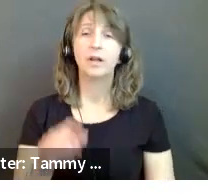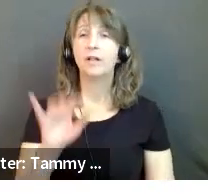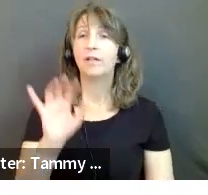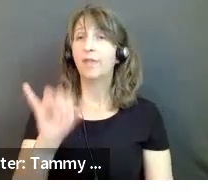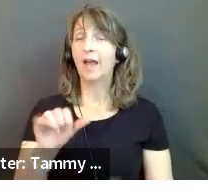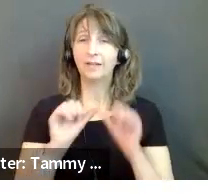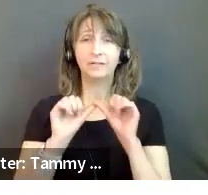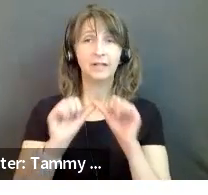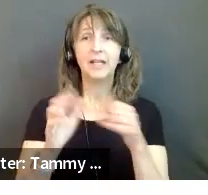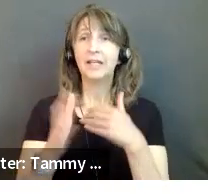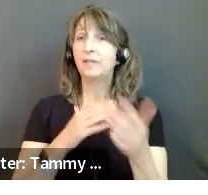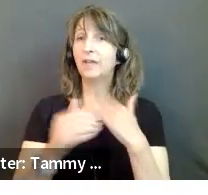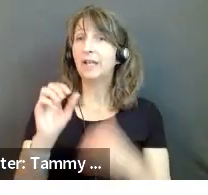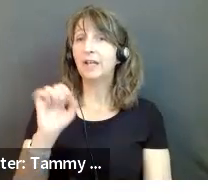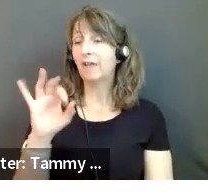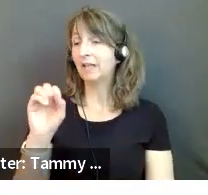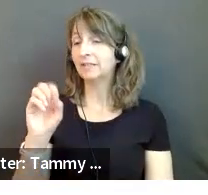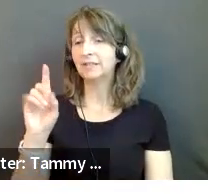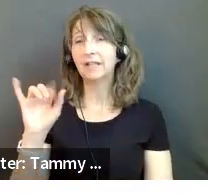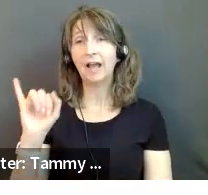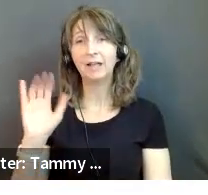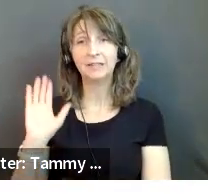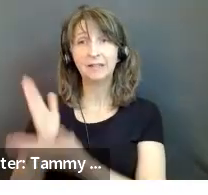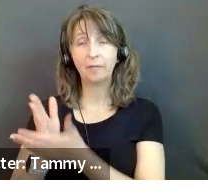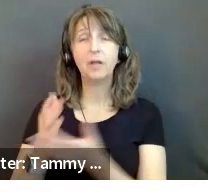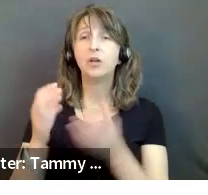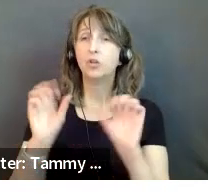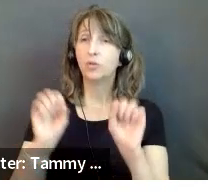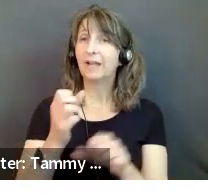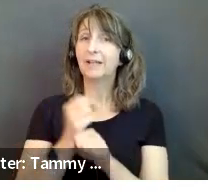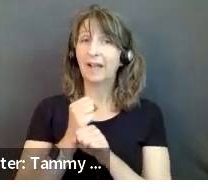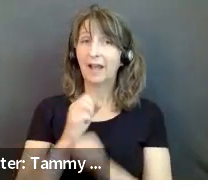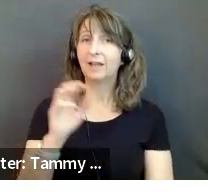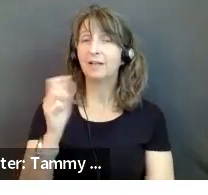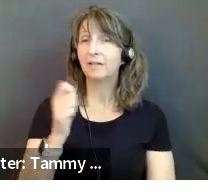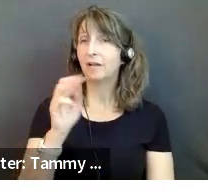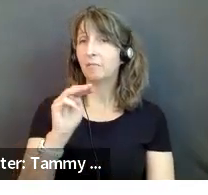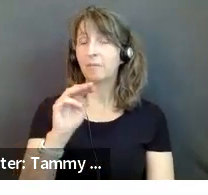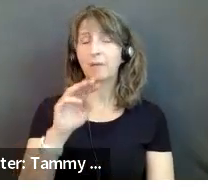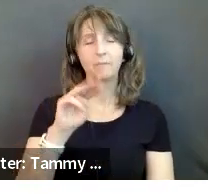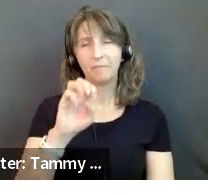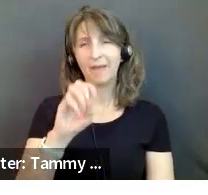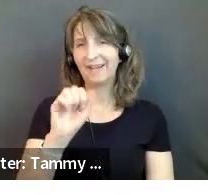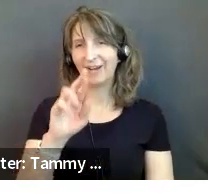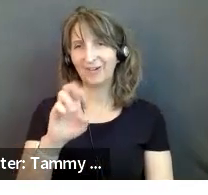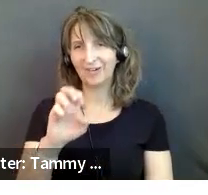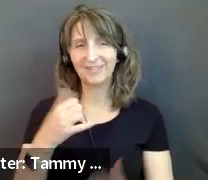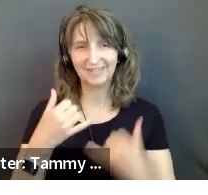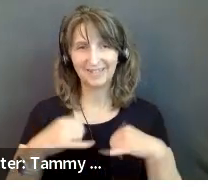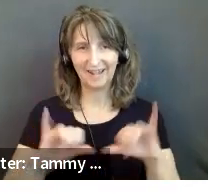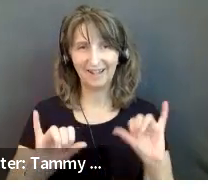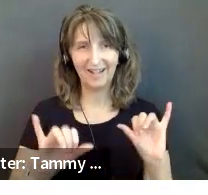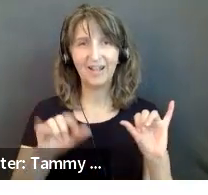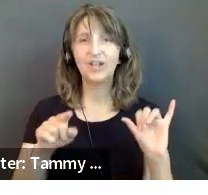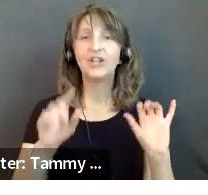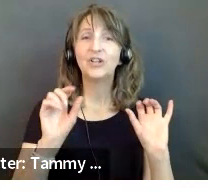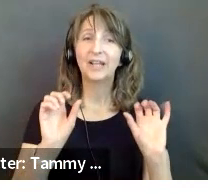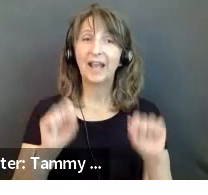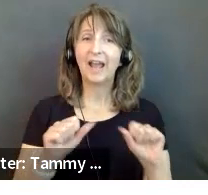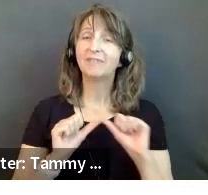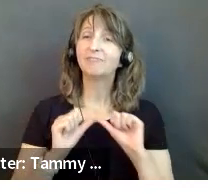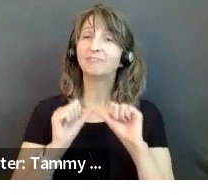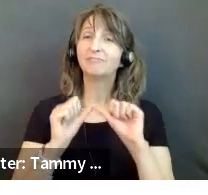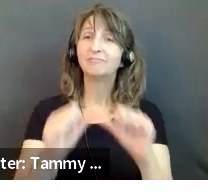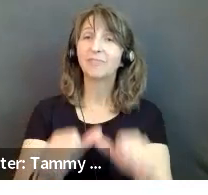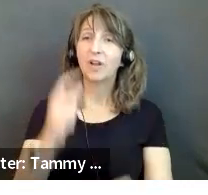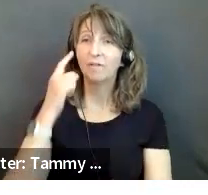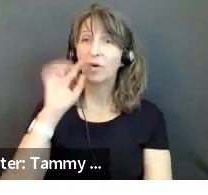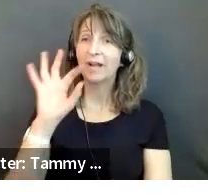There's an EPMC extended period of Medicare coverage. And this can last at least. 93 months.